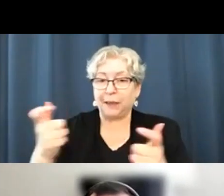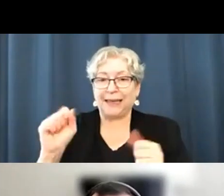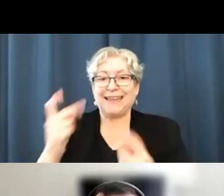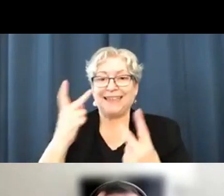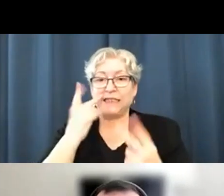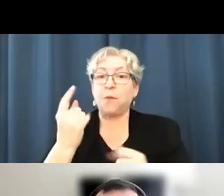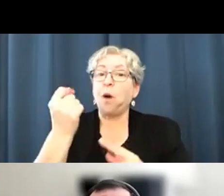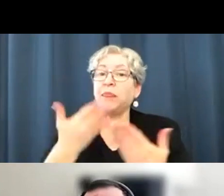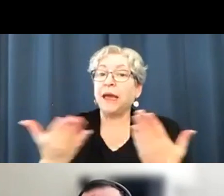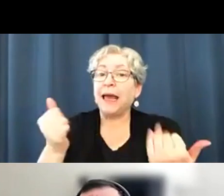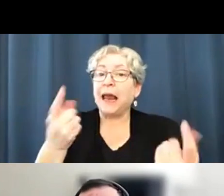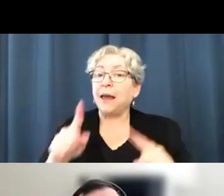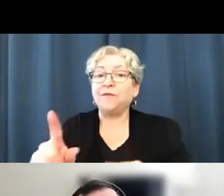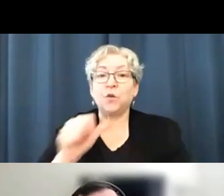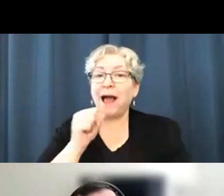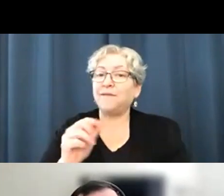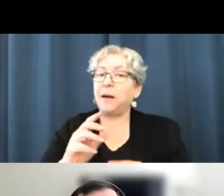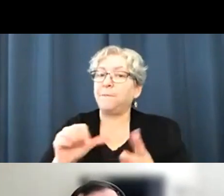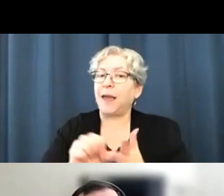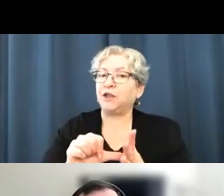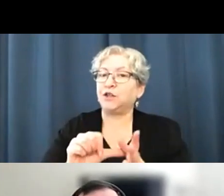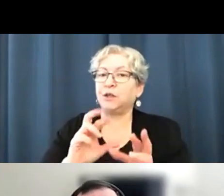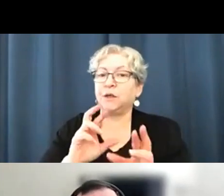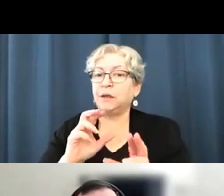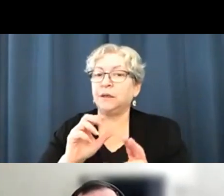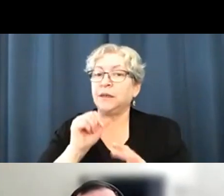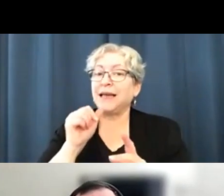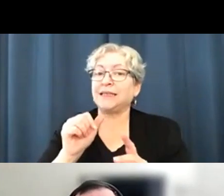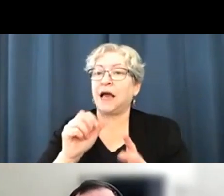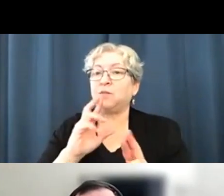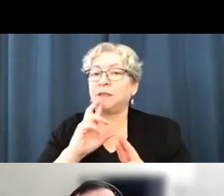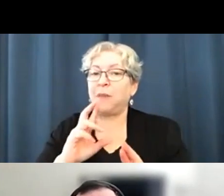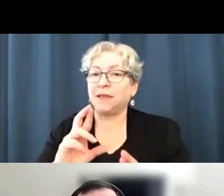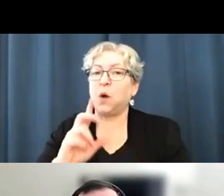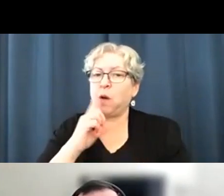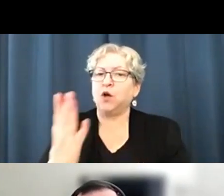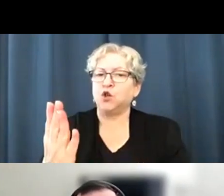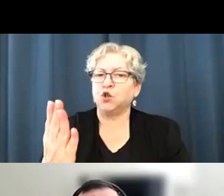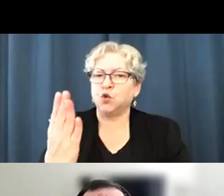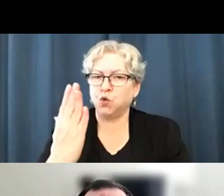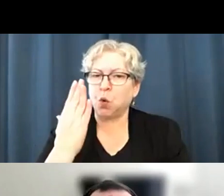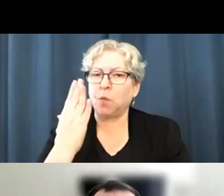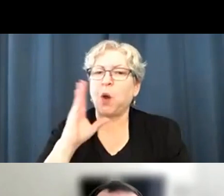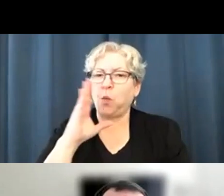if you don't have a responsive page, it'll still zoom in, but if it zooms in and content starts